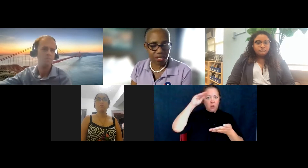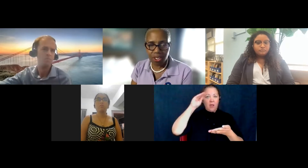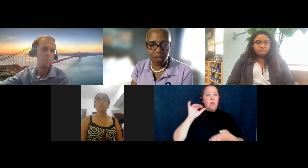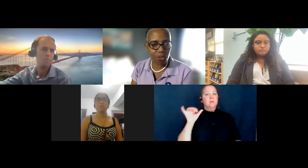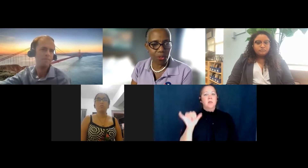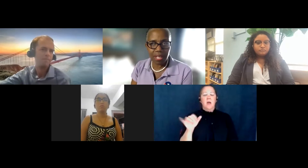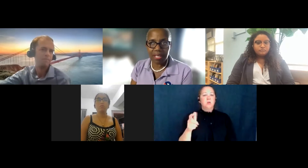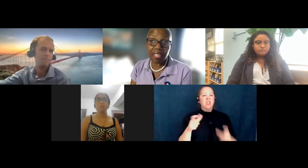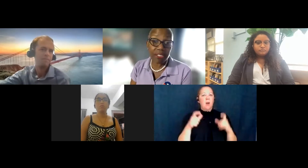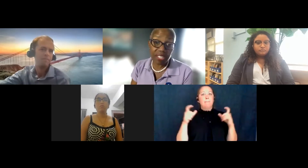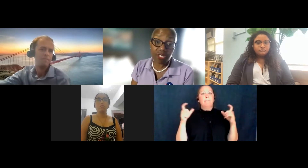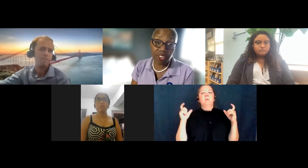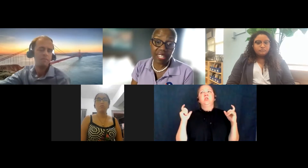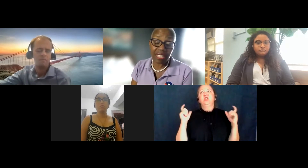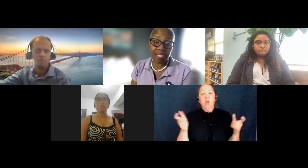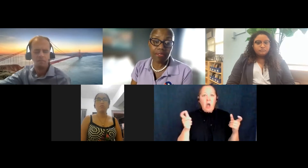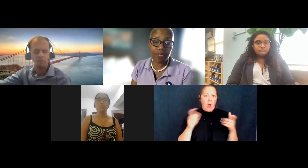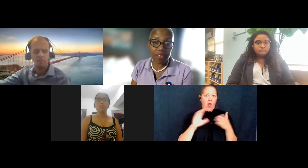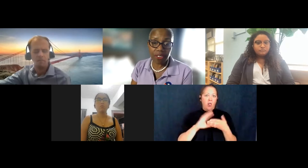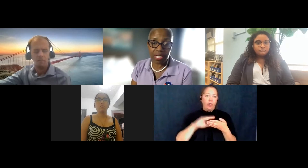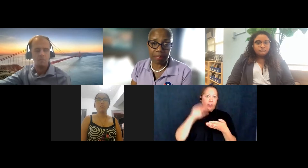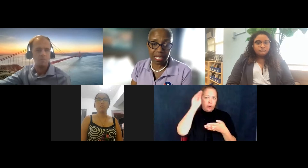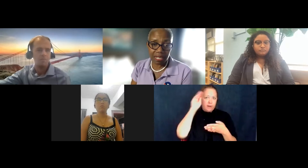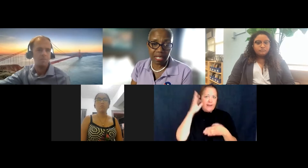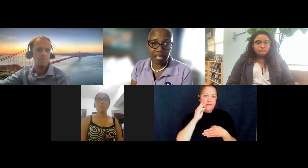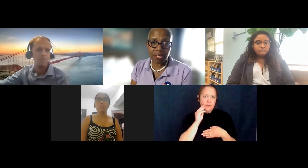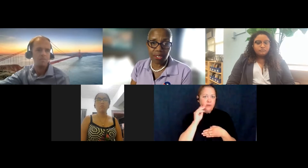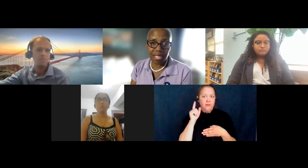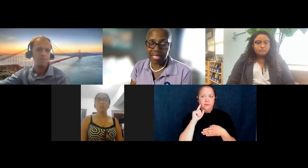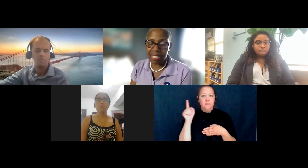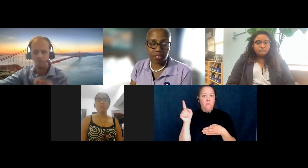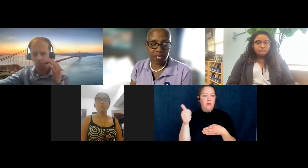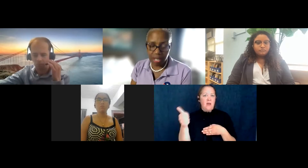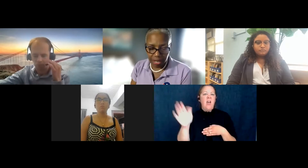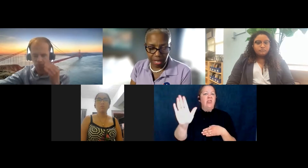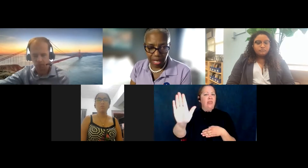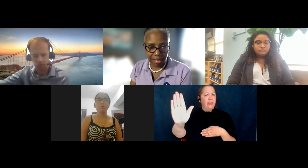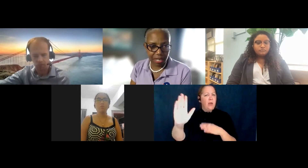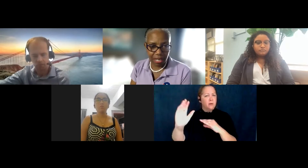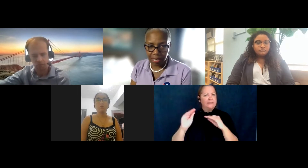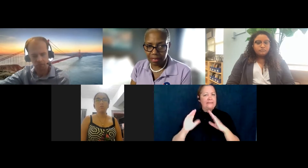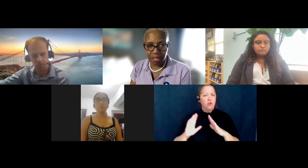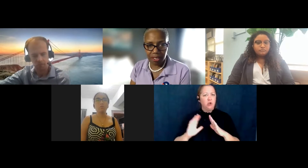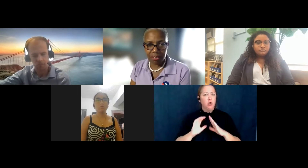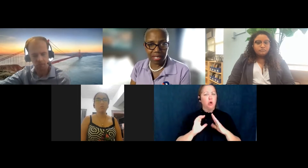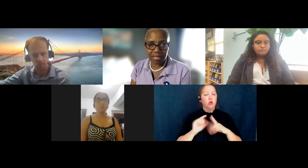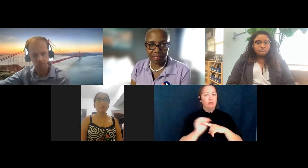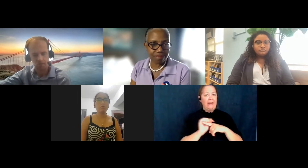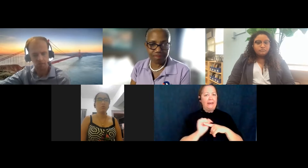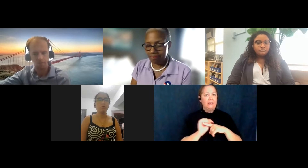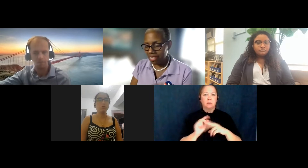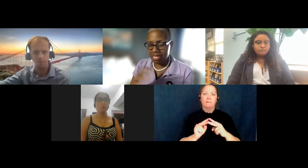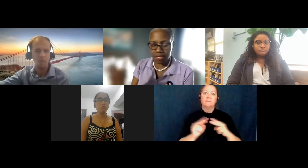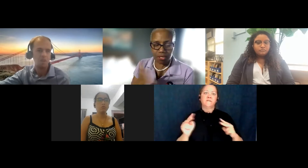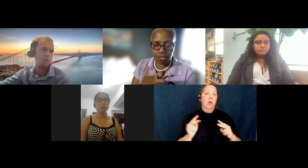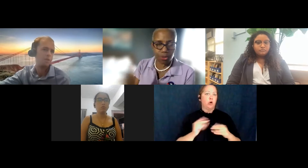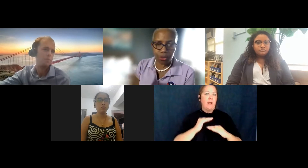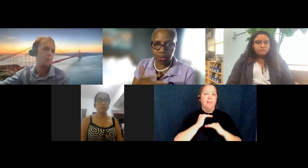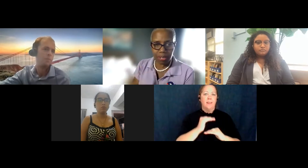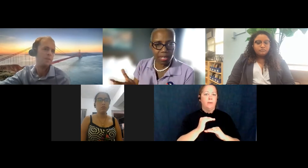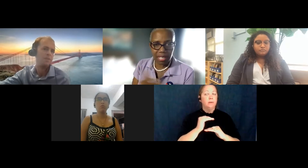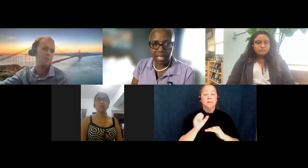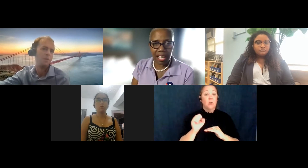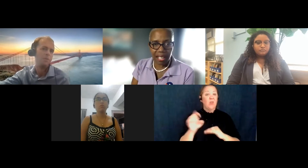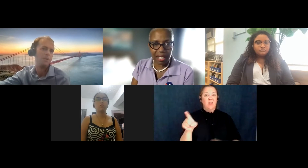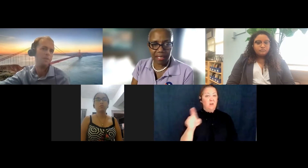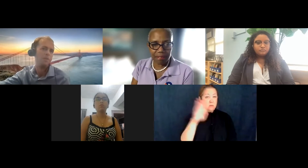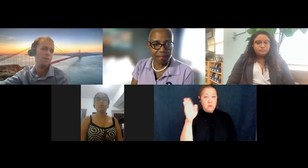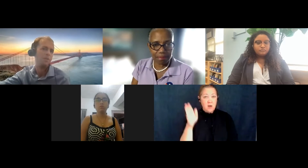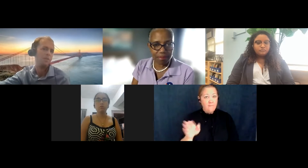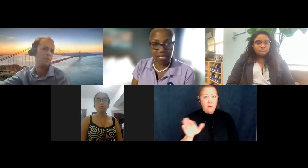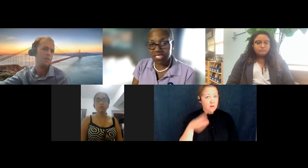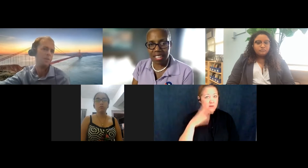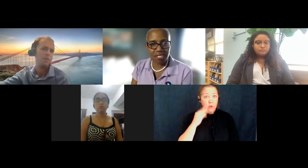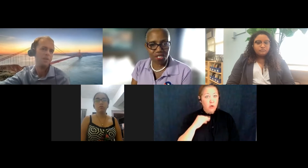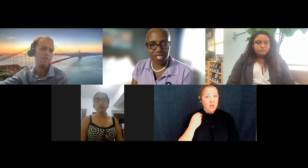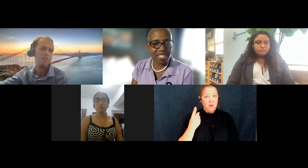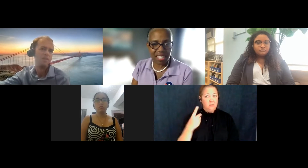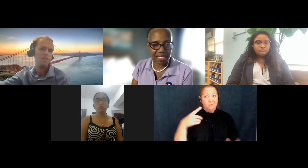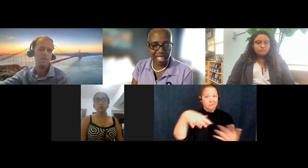a teacher training that was very limited. They had never done anything like that.